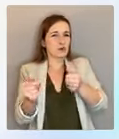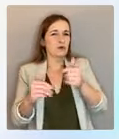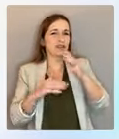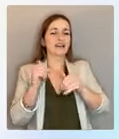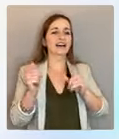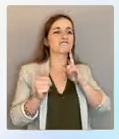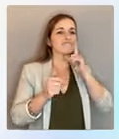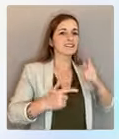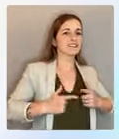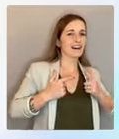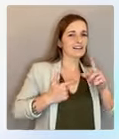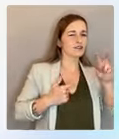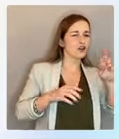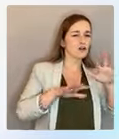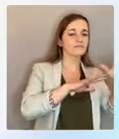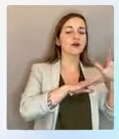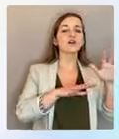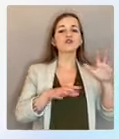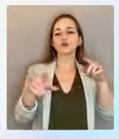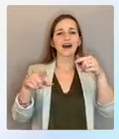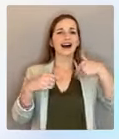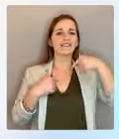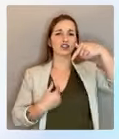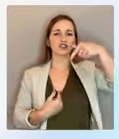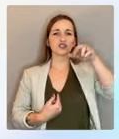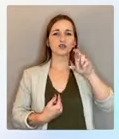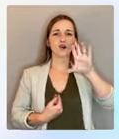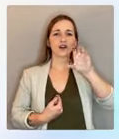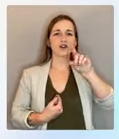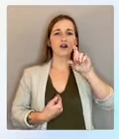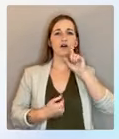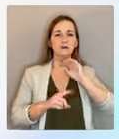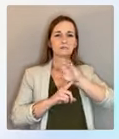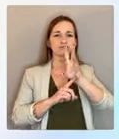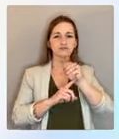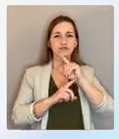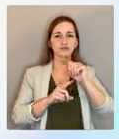than the way you would move a physics body in VR otherwise. But here's a QR code. If you'd like to learn more about this,